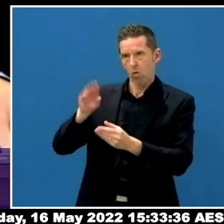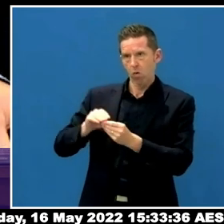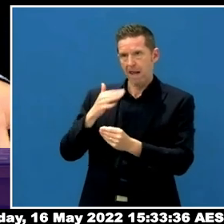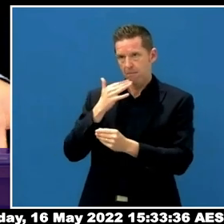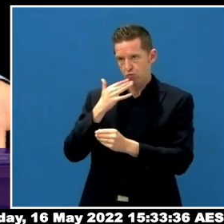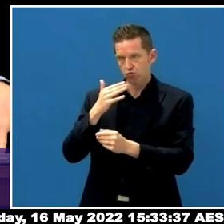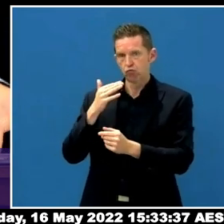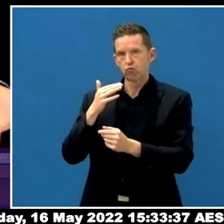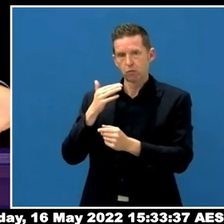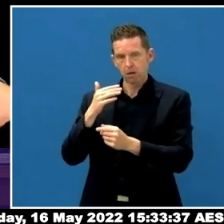But not itemised?